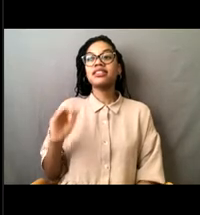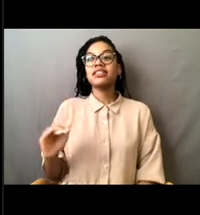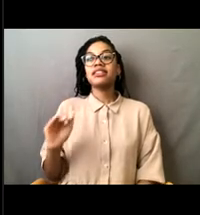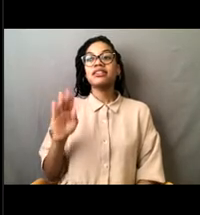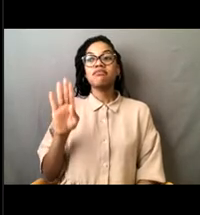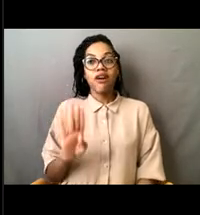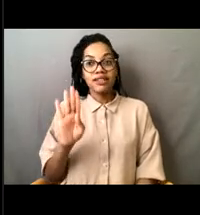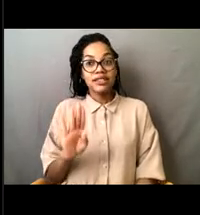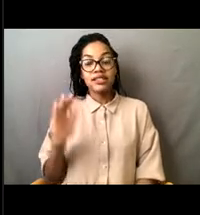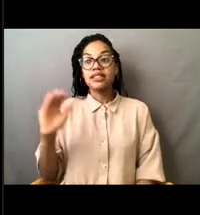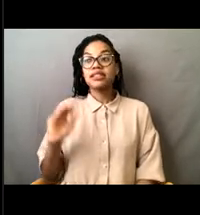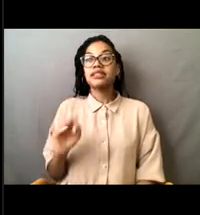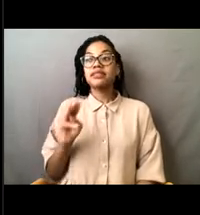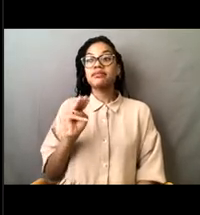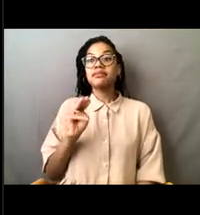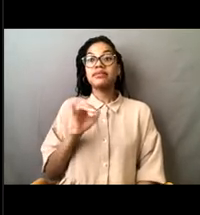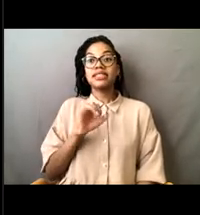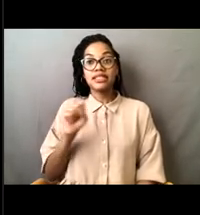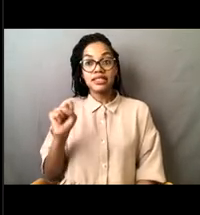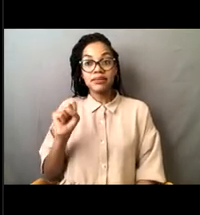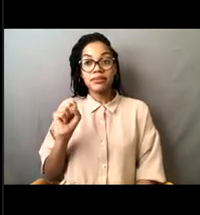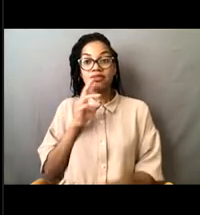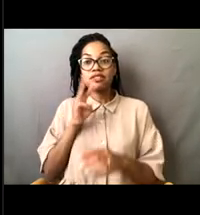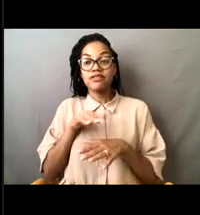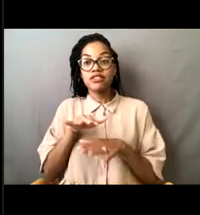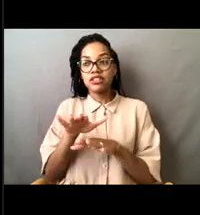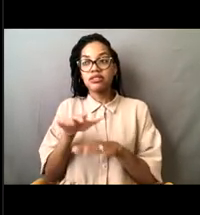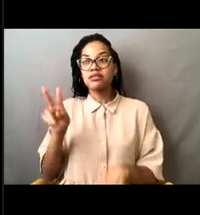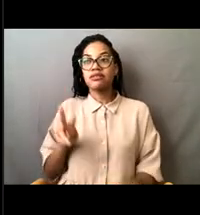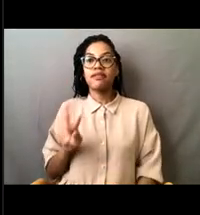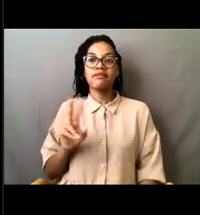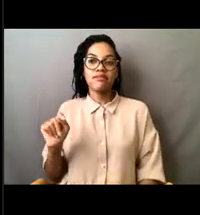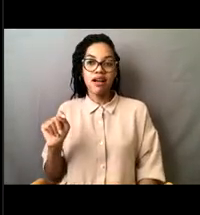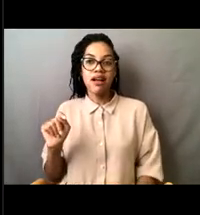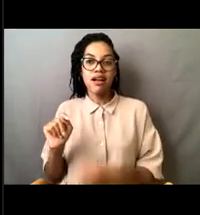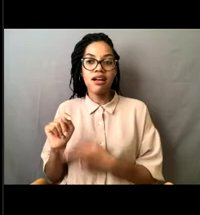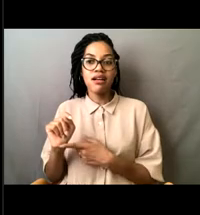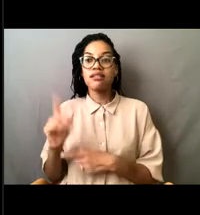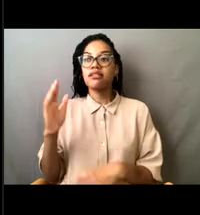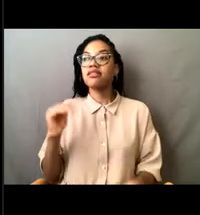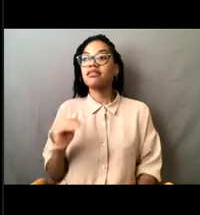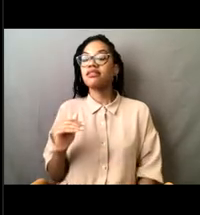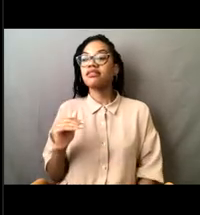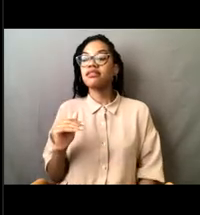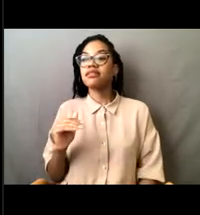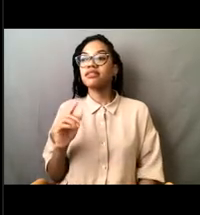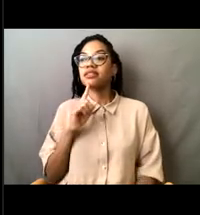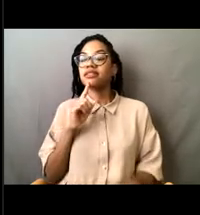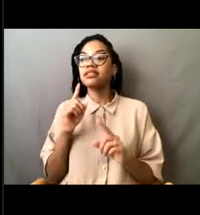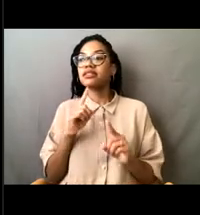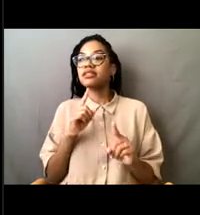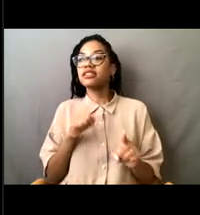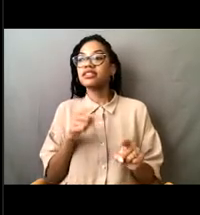and Michelle is agreeing with Texas that it's in Vermont. And Azul is saying, Eastern US.